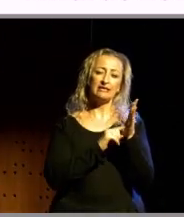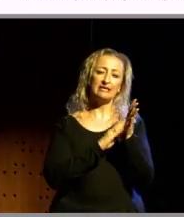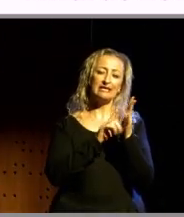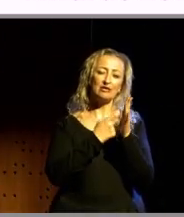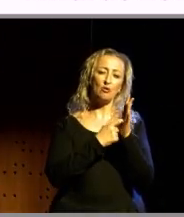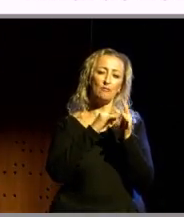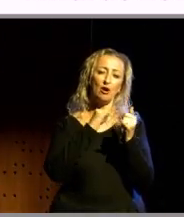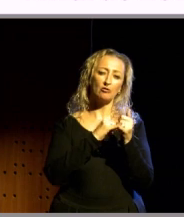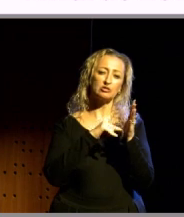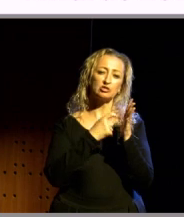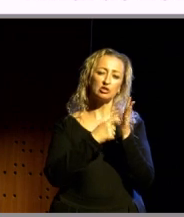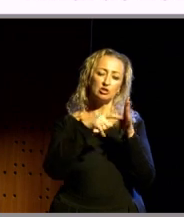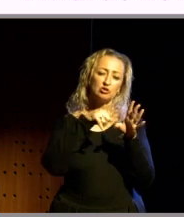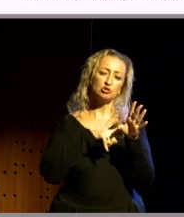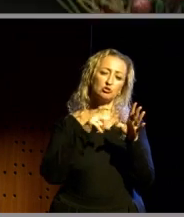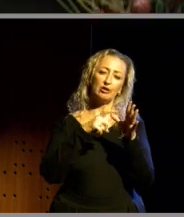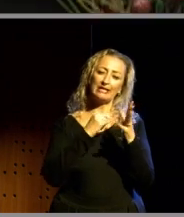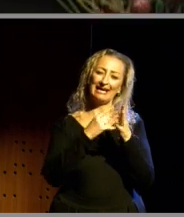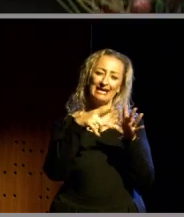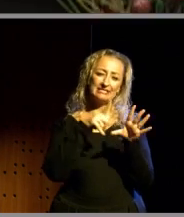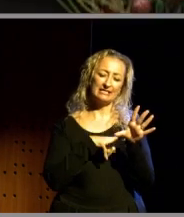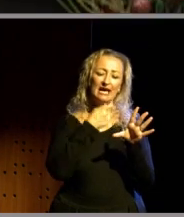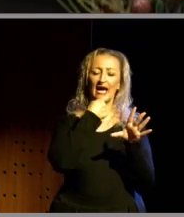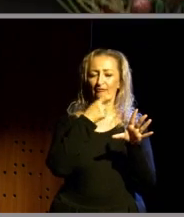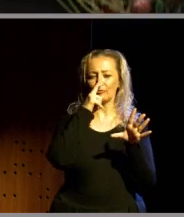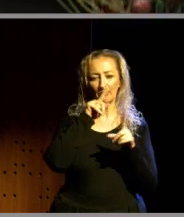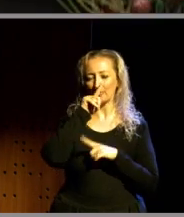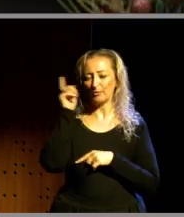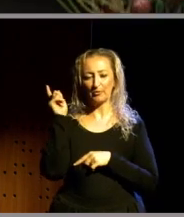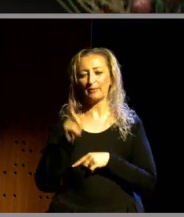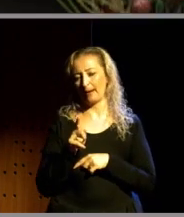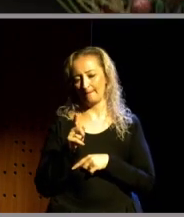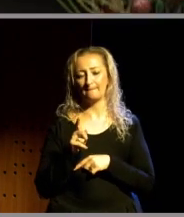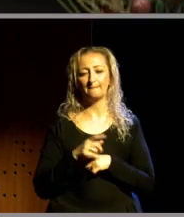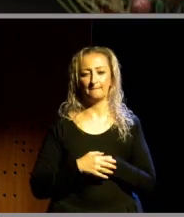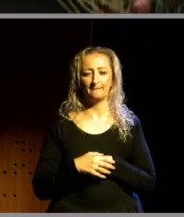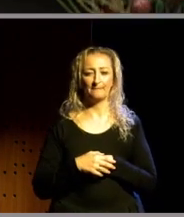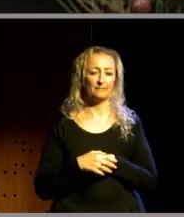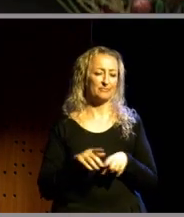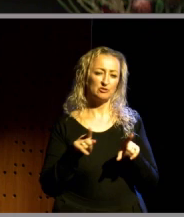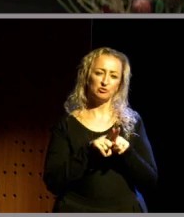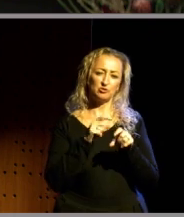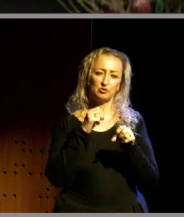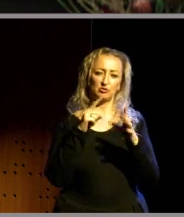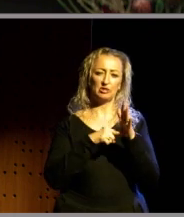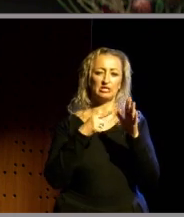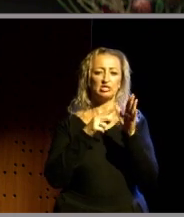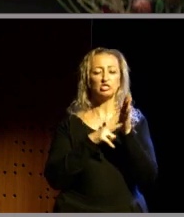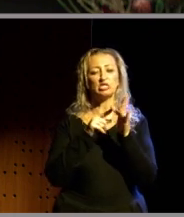Ali Baker and Chadwick Creighton, who couldn't make it and of course, Janina Harding, who is in sorry business at the moment.